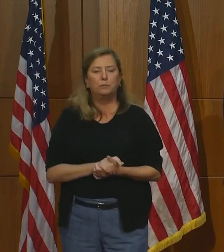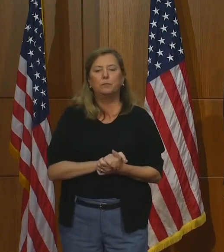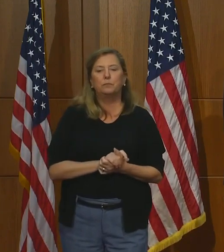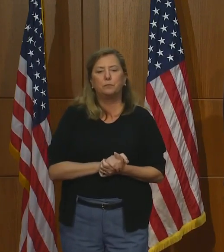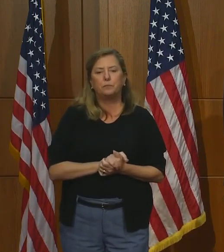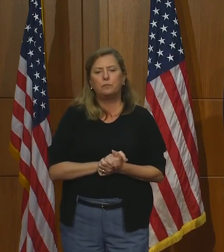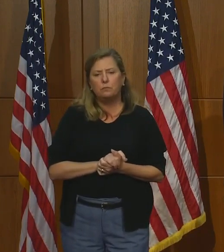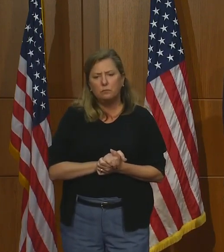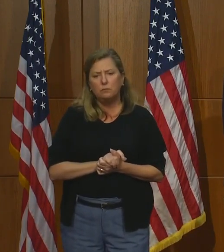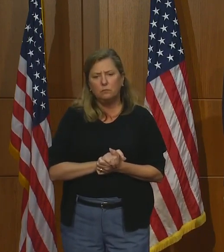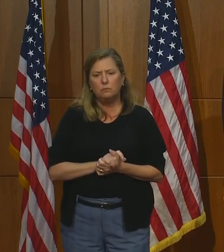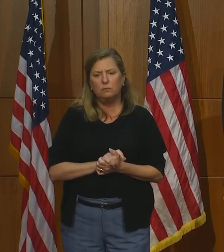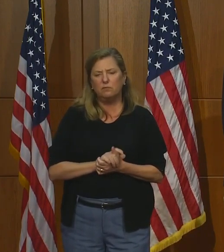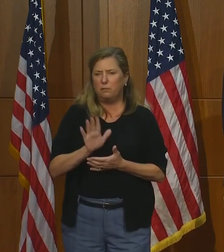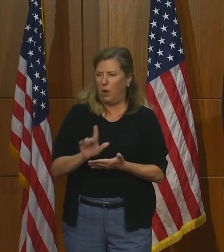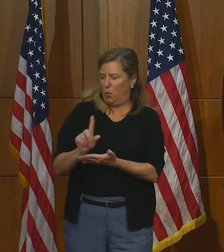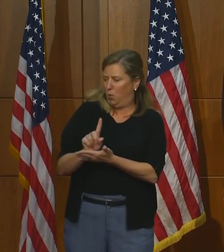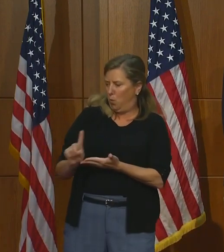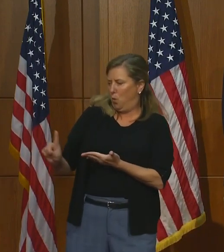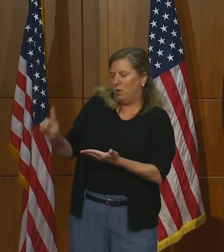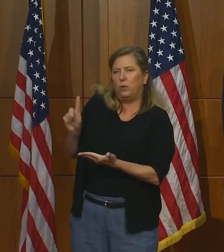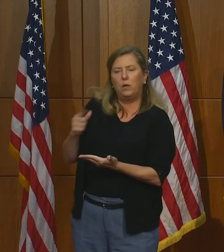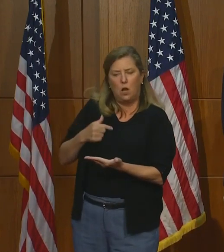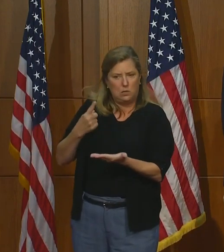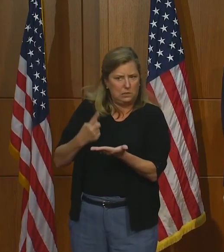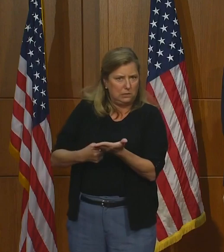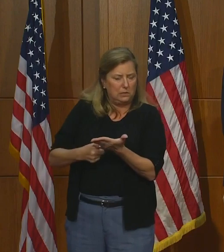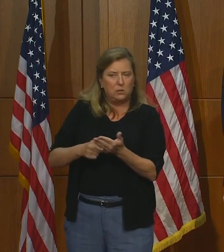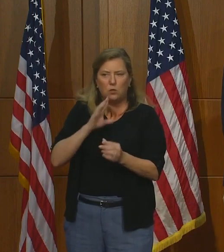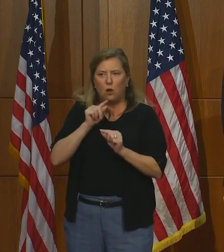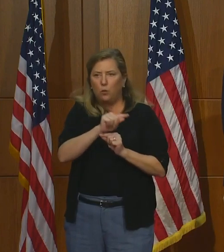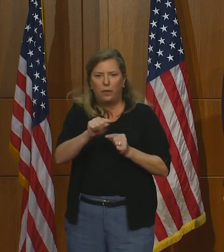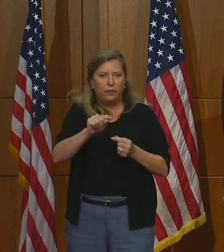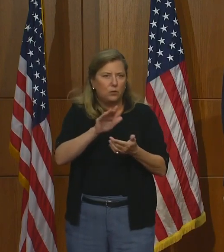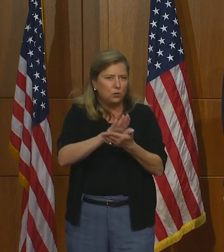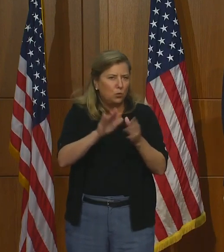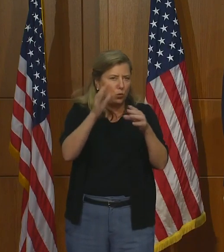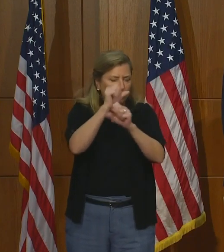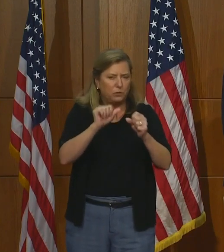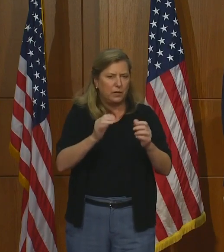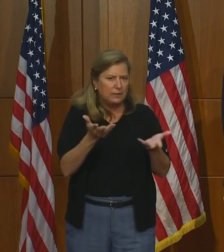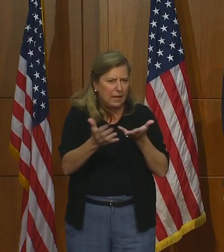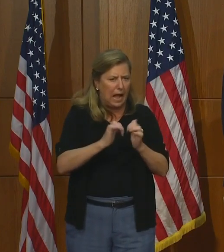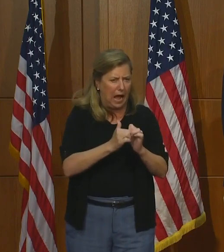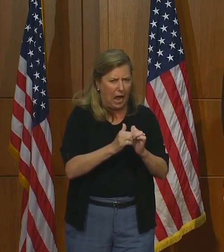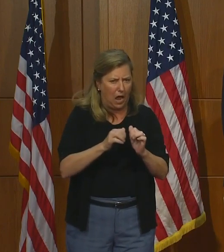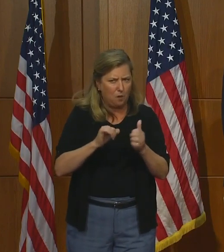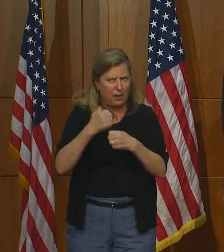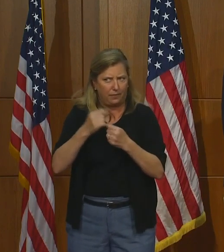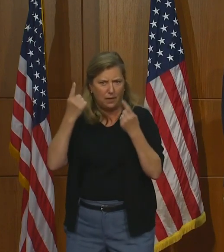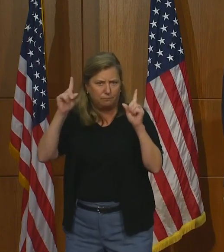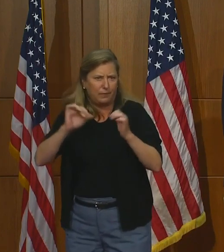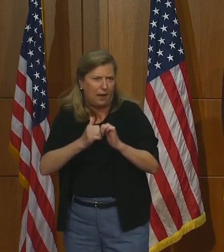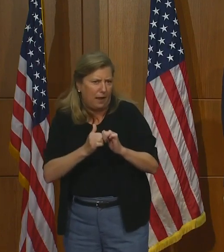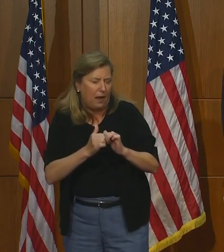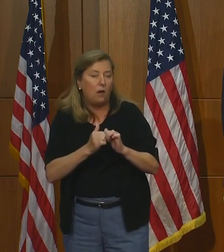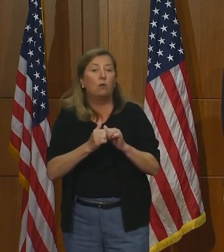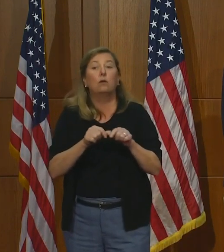STUDENTS IN THE SCHOOL- SO WE'VE WE'VE BEGAN ABOUT A WEEK AGO HAVING CONVERSATIONS WITH